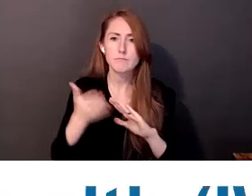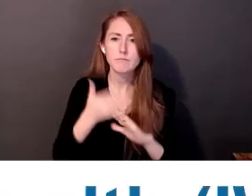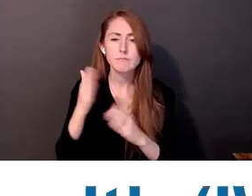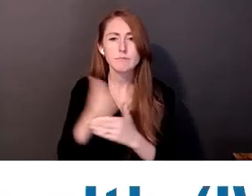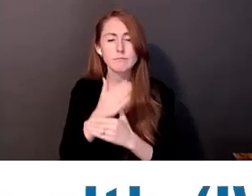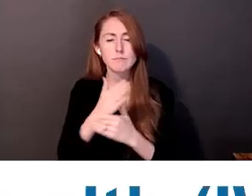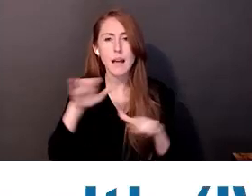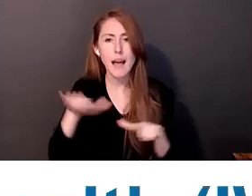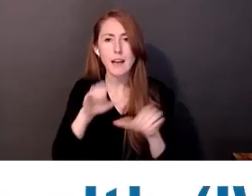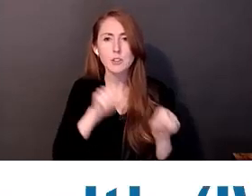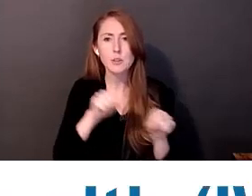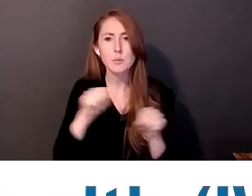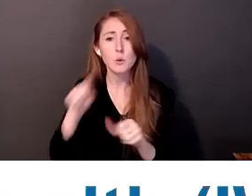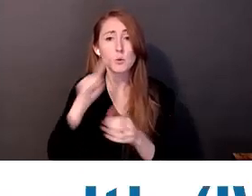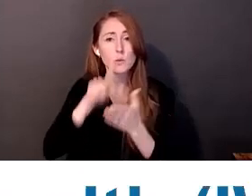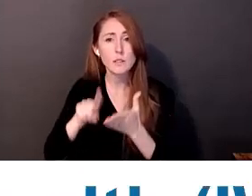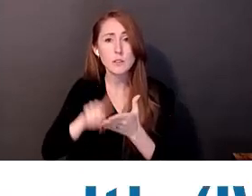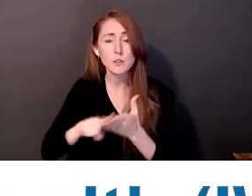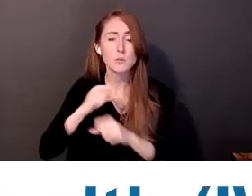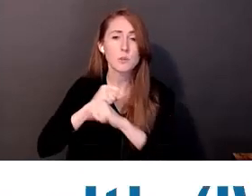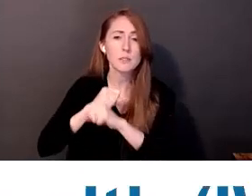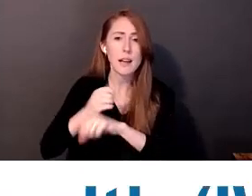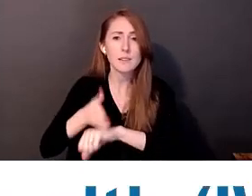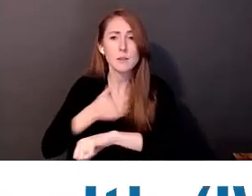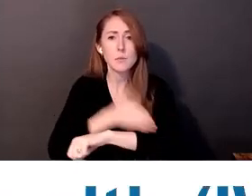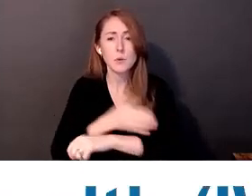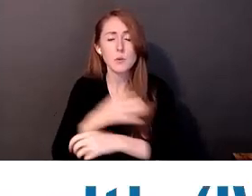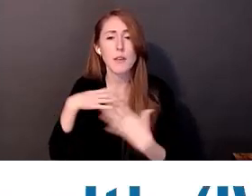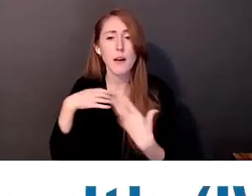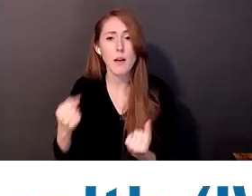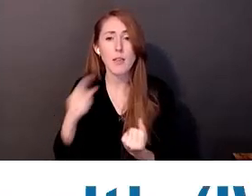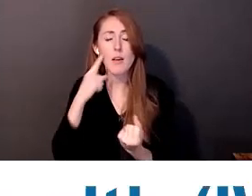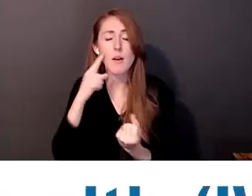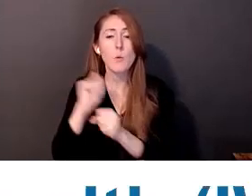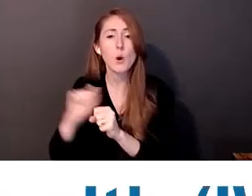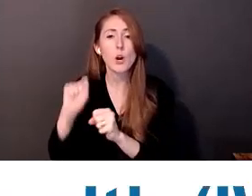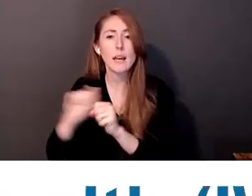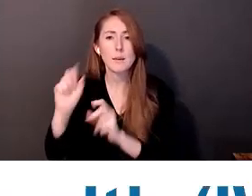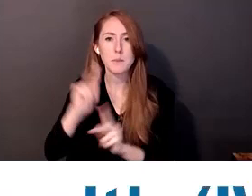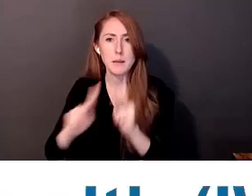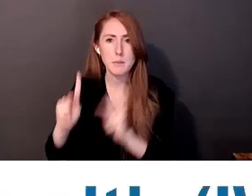the health and safety of working people and promote their full and inclusive work participation.